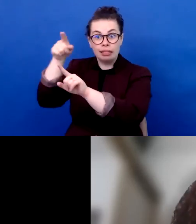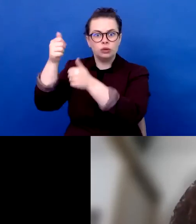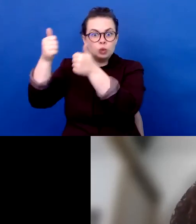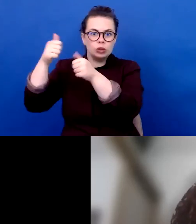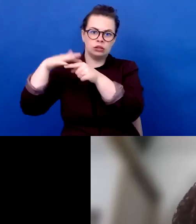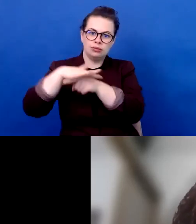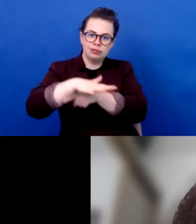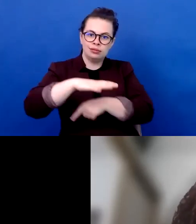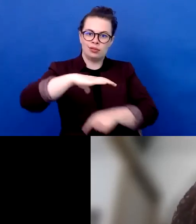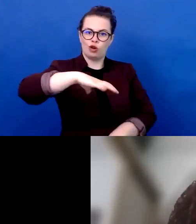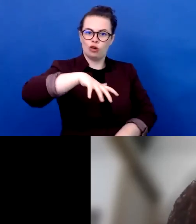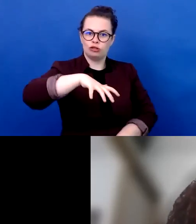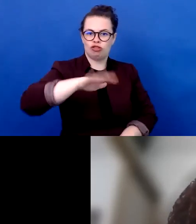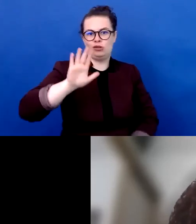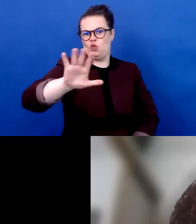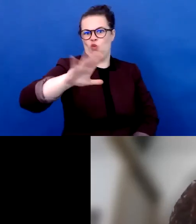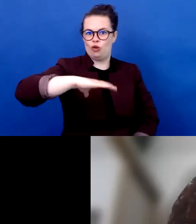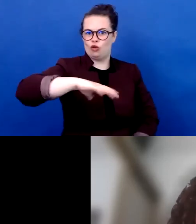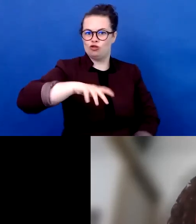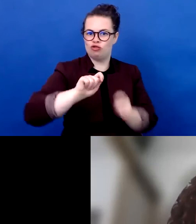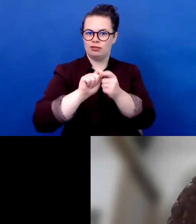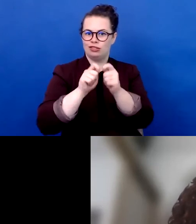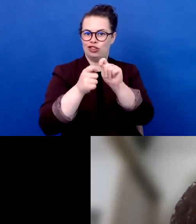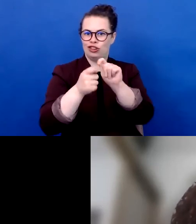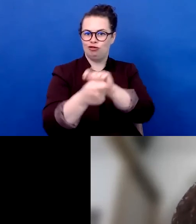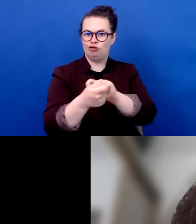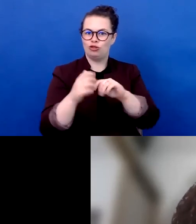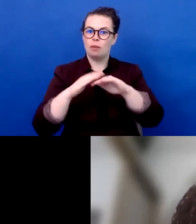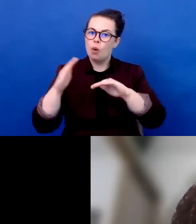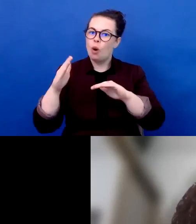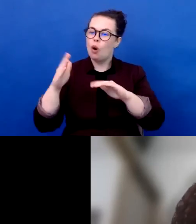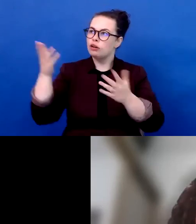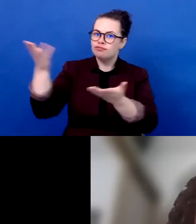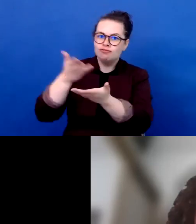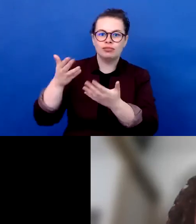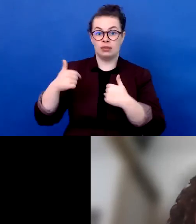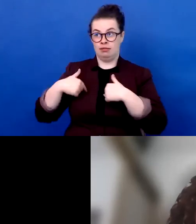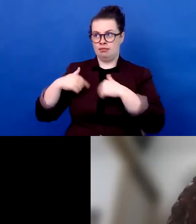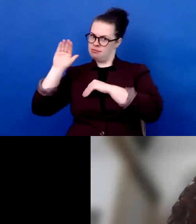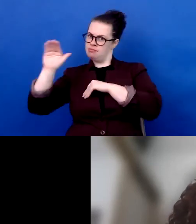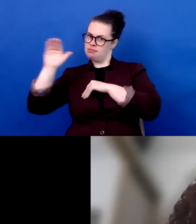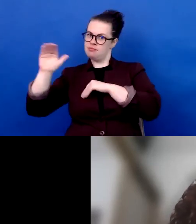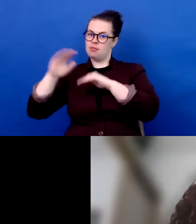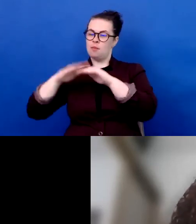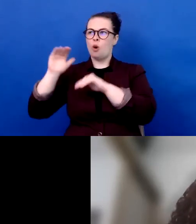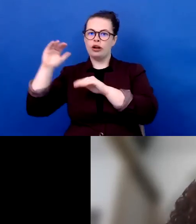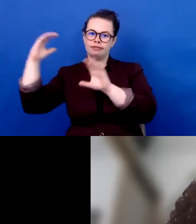governments and communicating with them uh for example through participating to the vnr processes